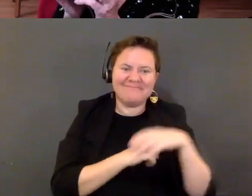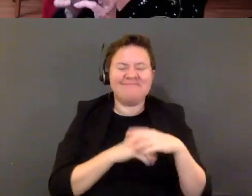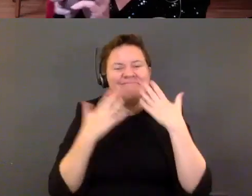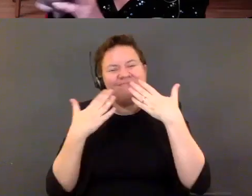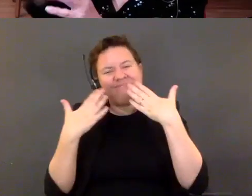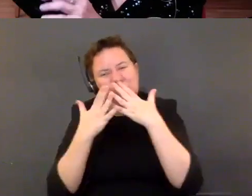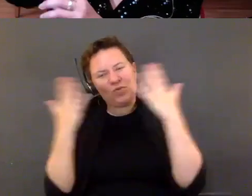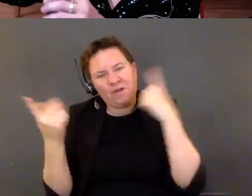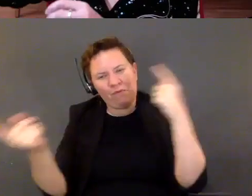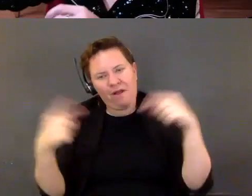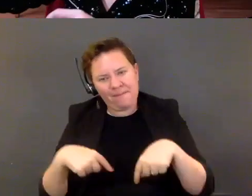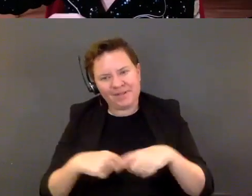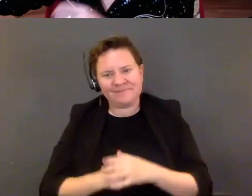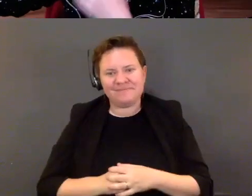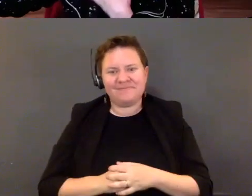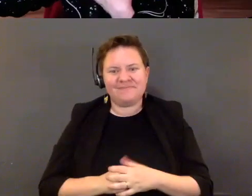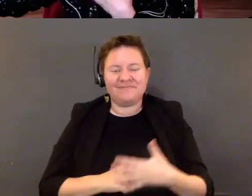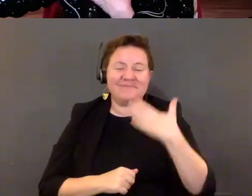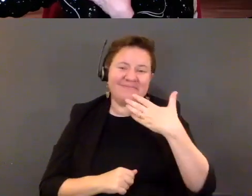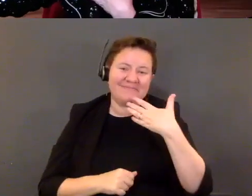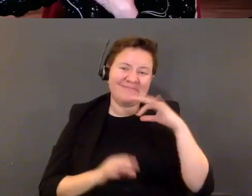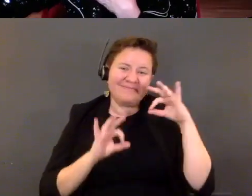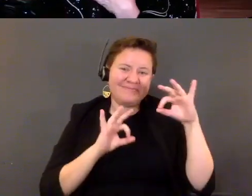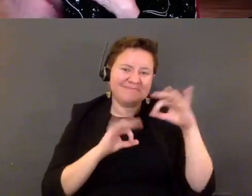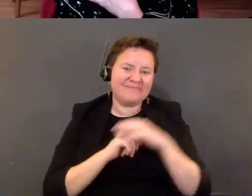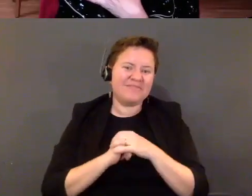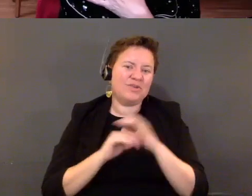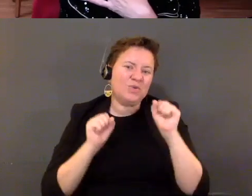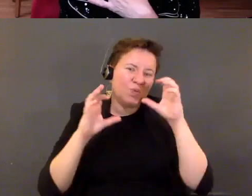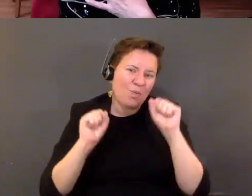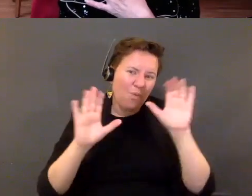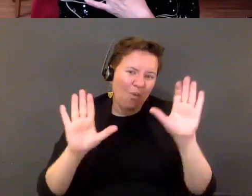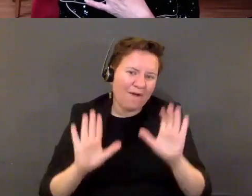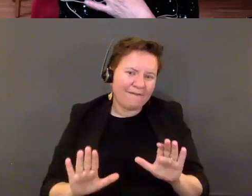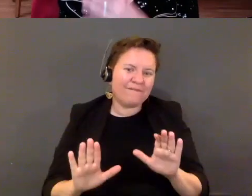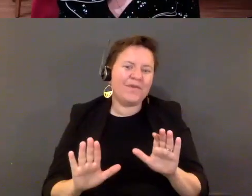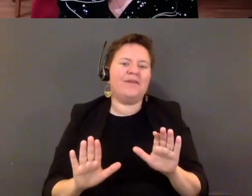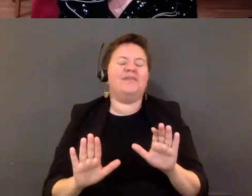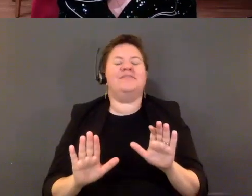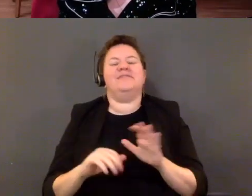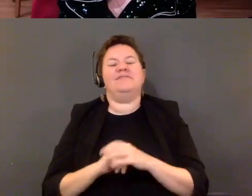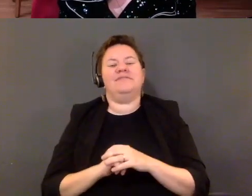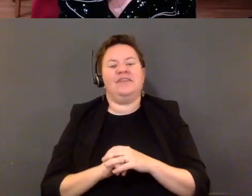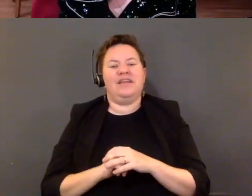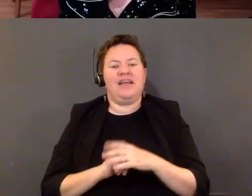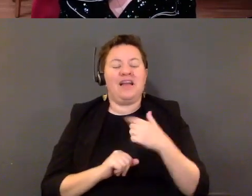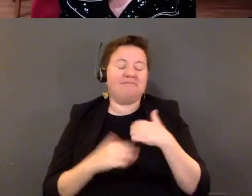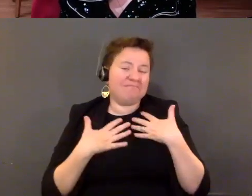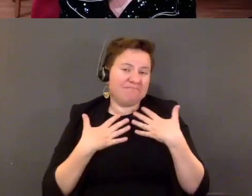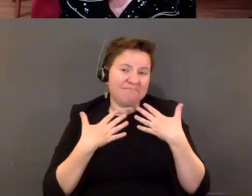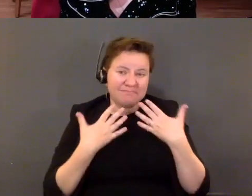for being here well thank you it was a wonderful thing and i i just want to say to everybody that